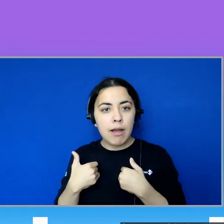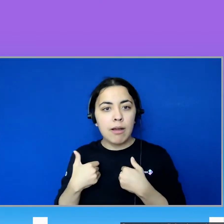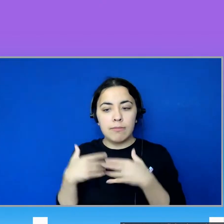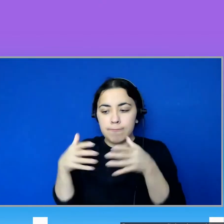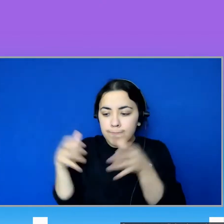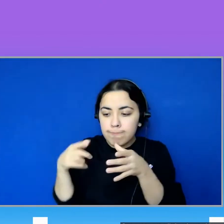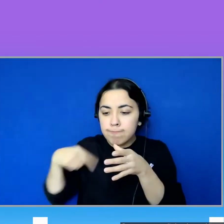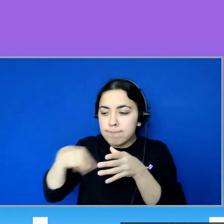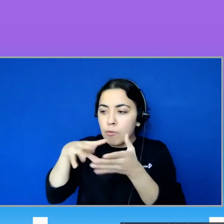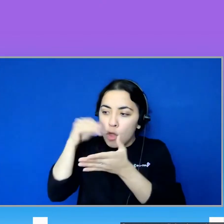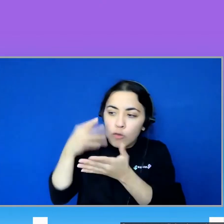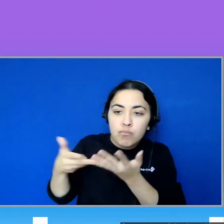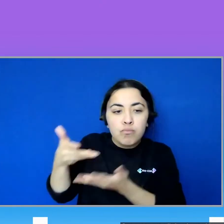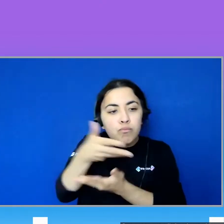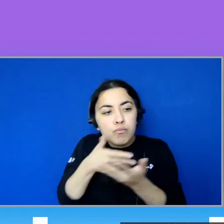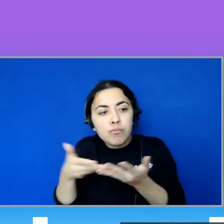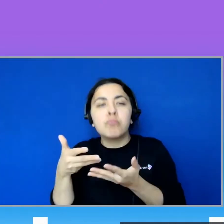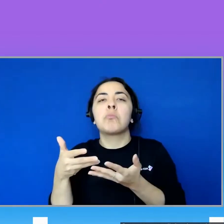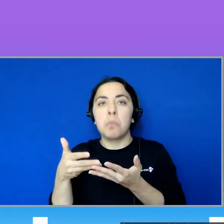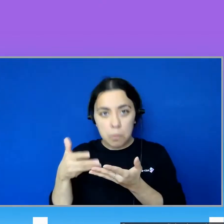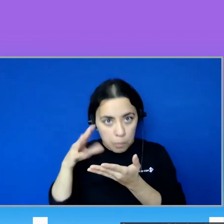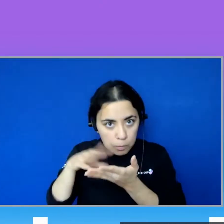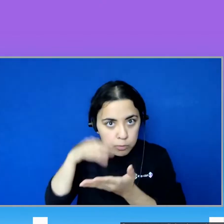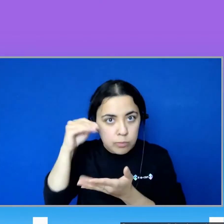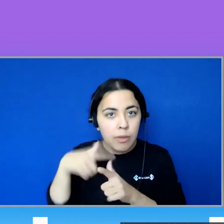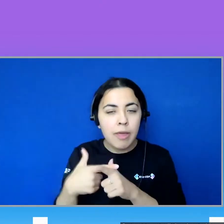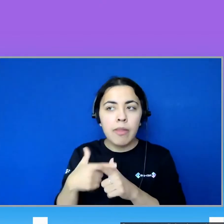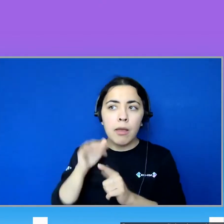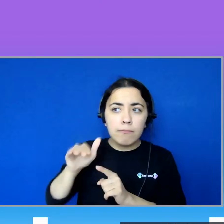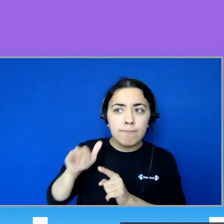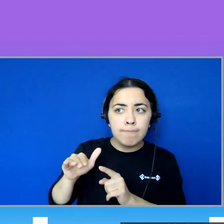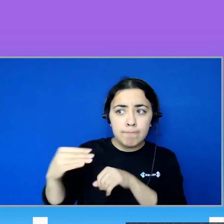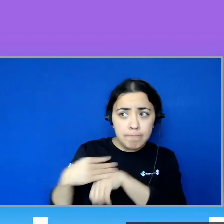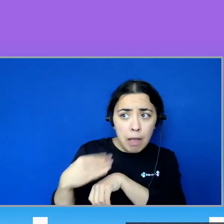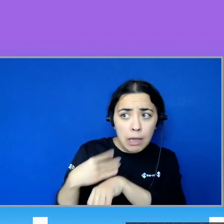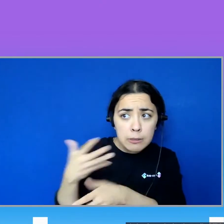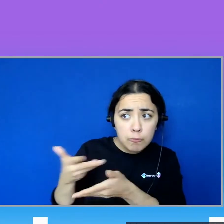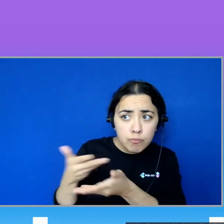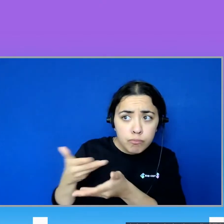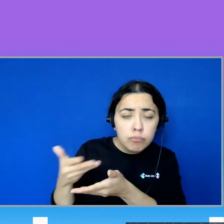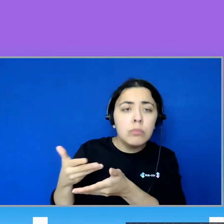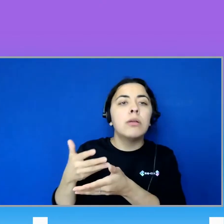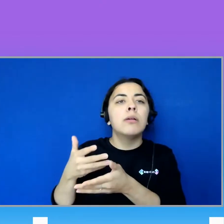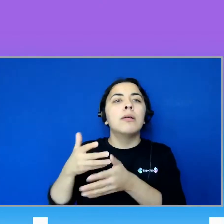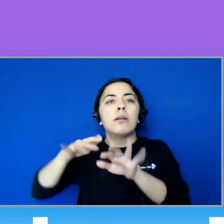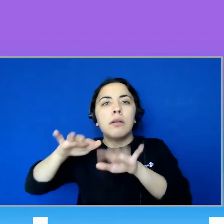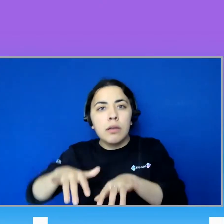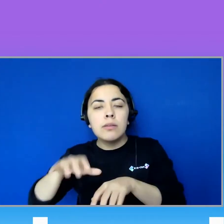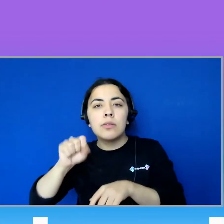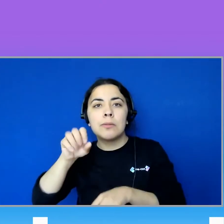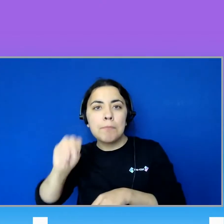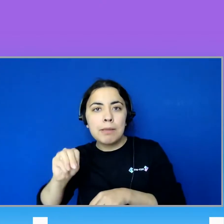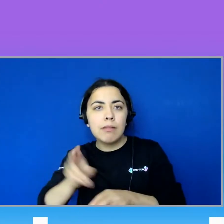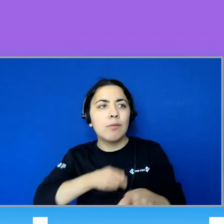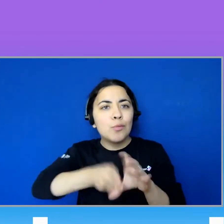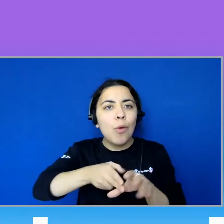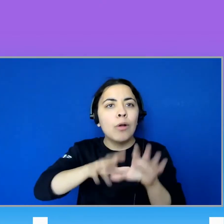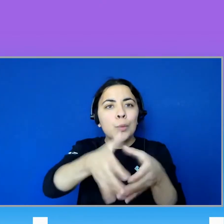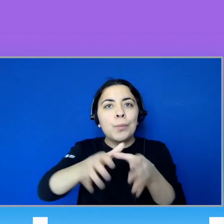disabilities to learn from and then seek their advice, get on